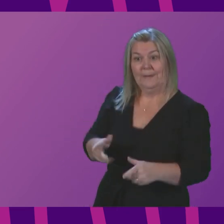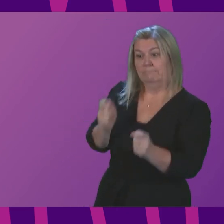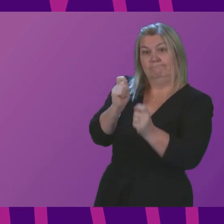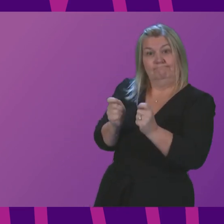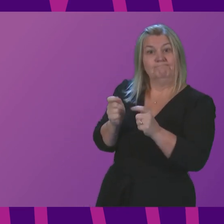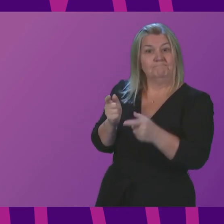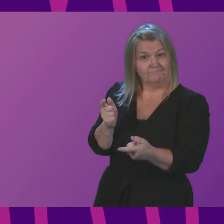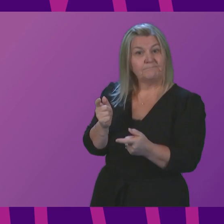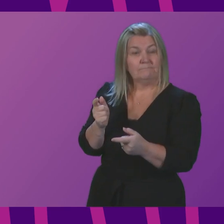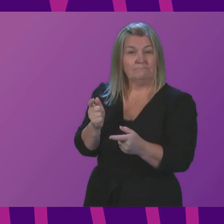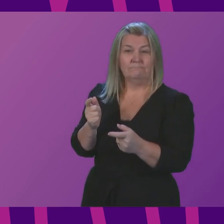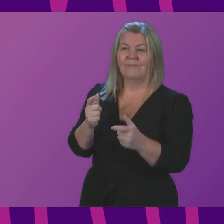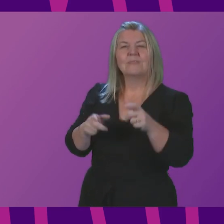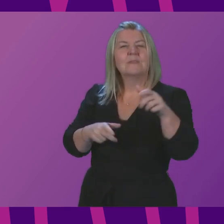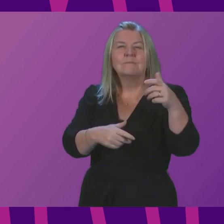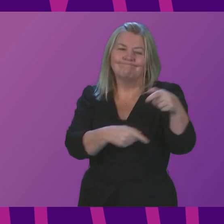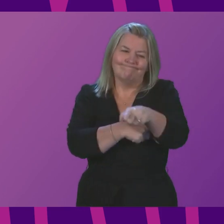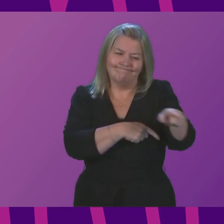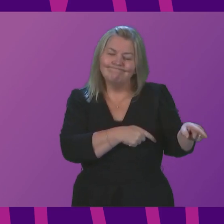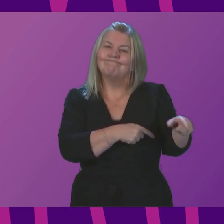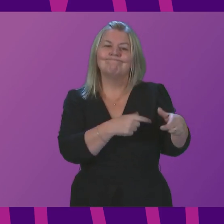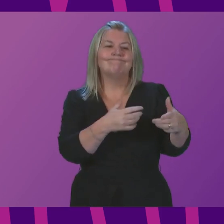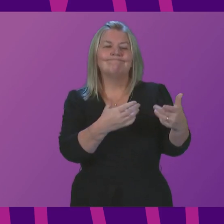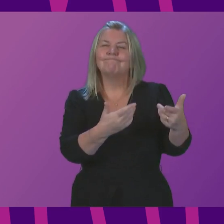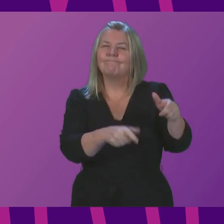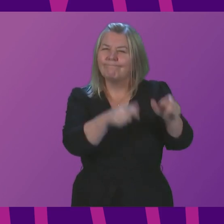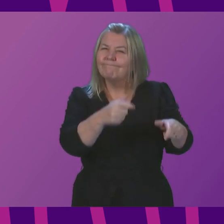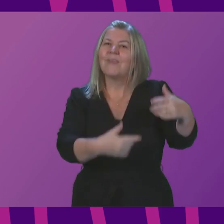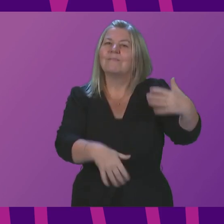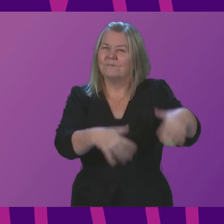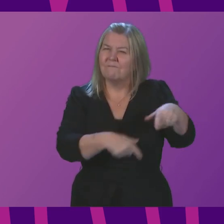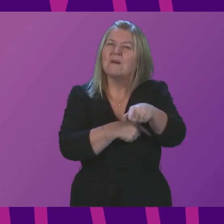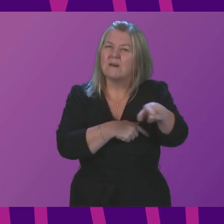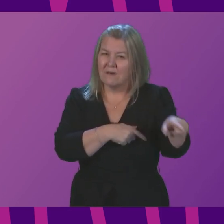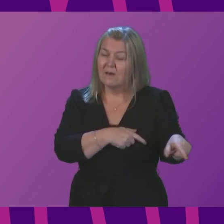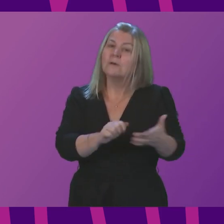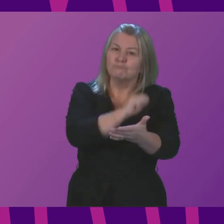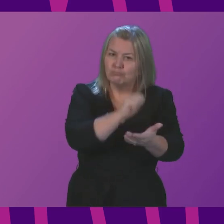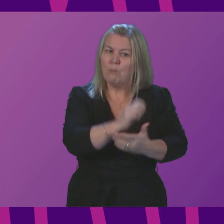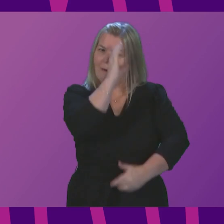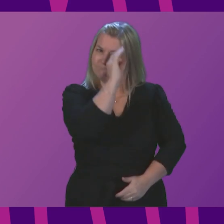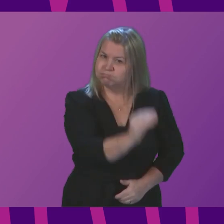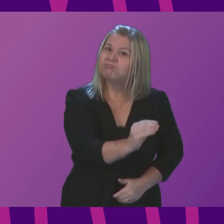notification scheme to ensure that victims receive proper notice when that is appropriate—so